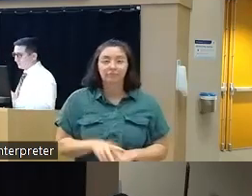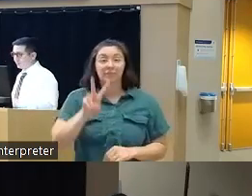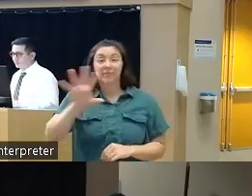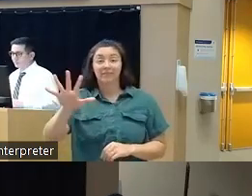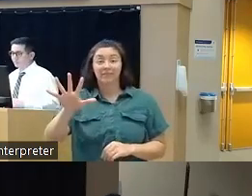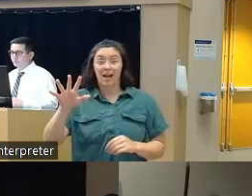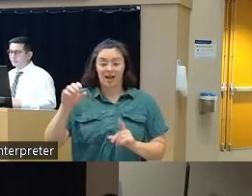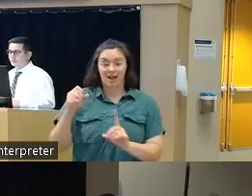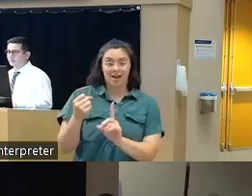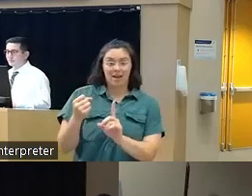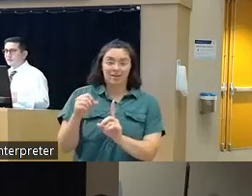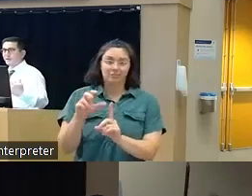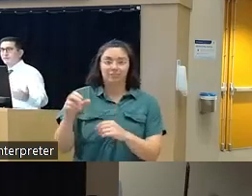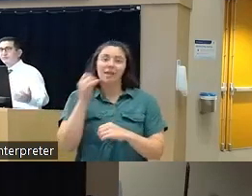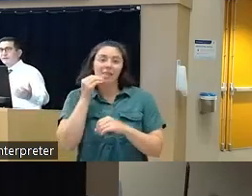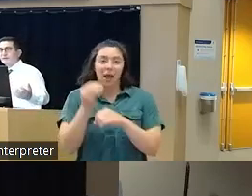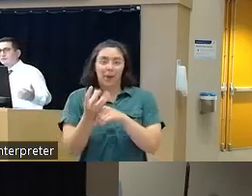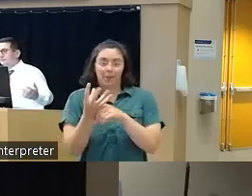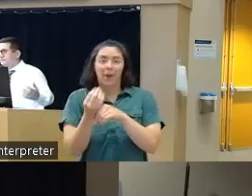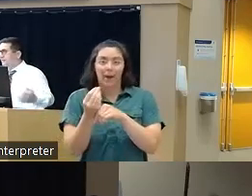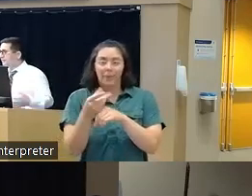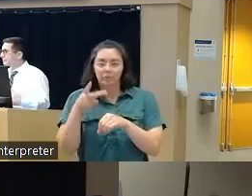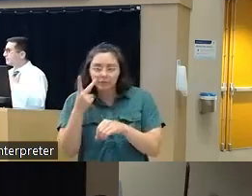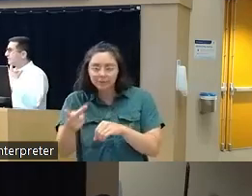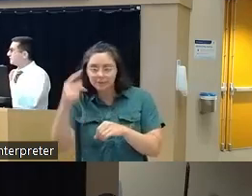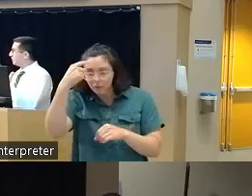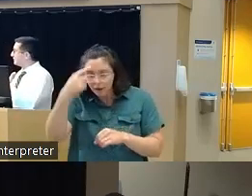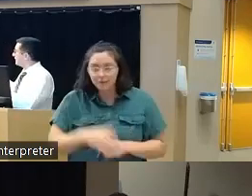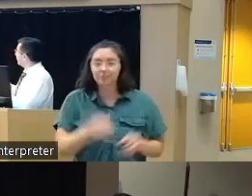addition to other visual visual regions if you look at electrophysiology looking at the brain